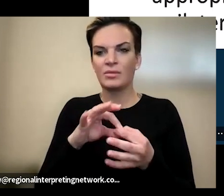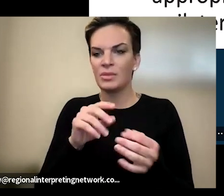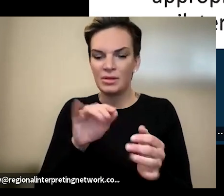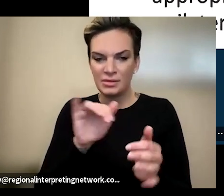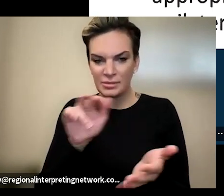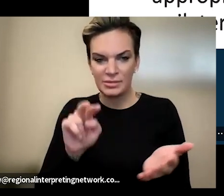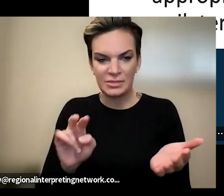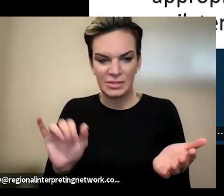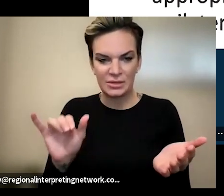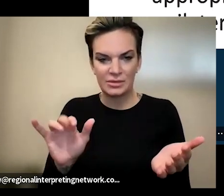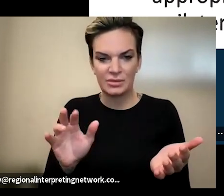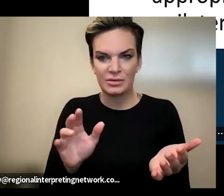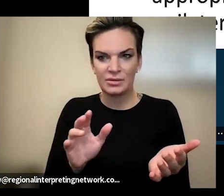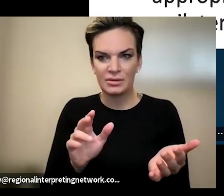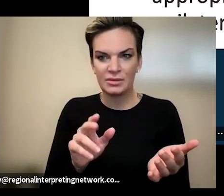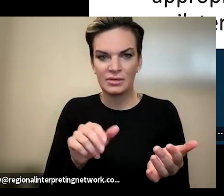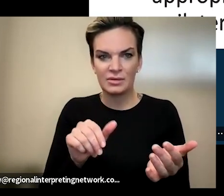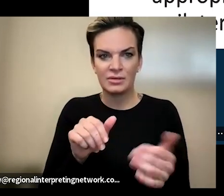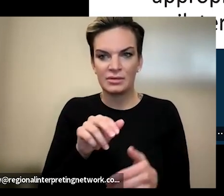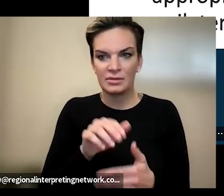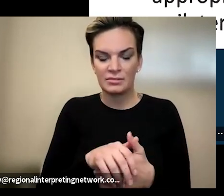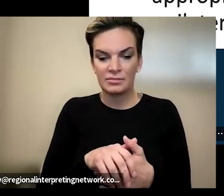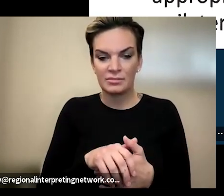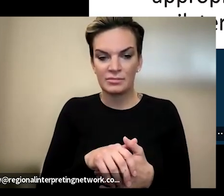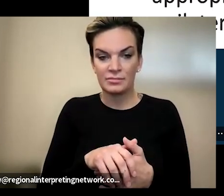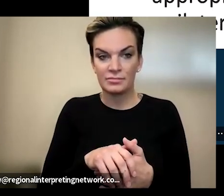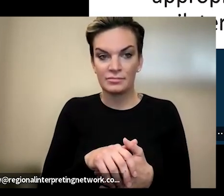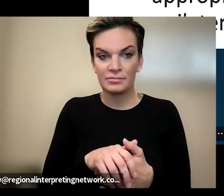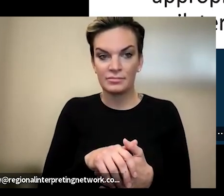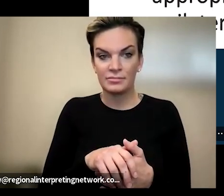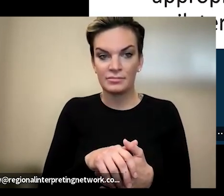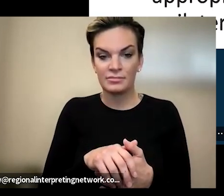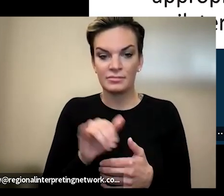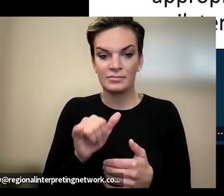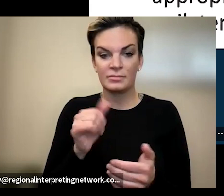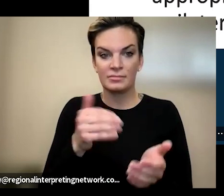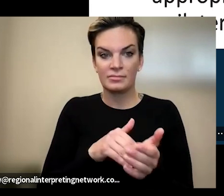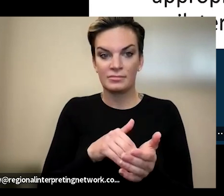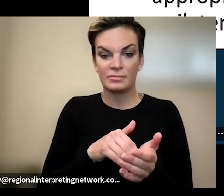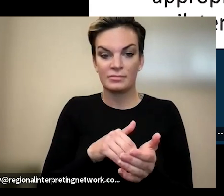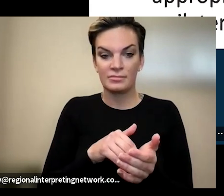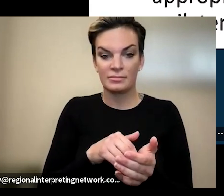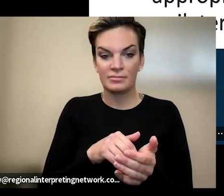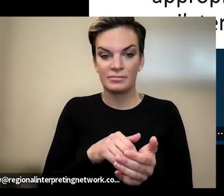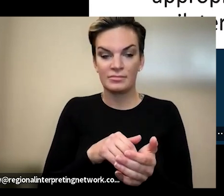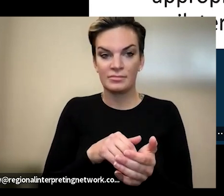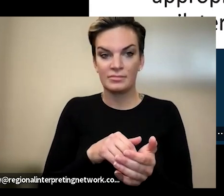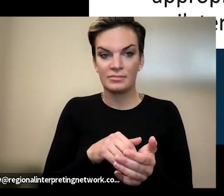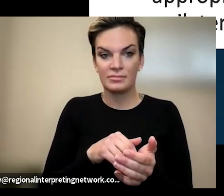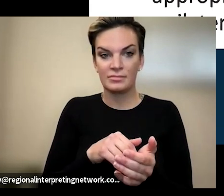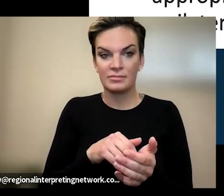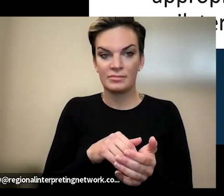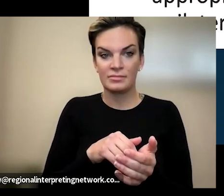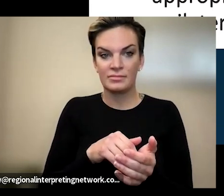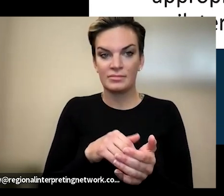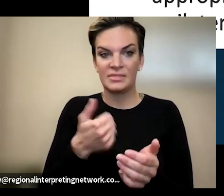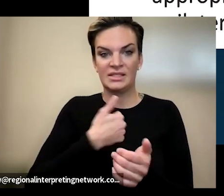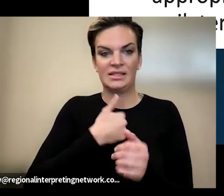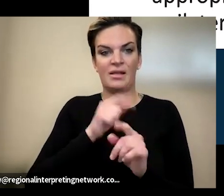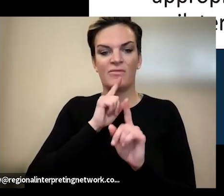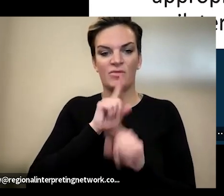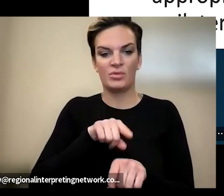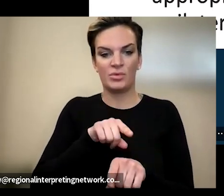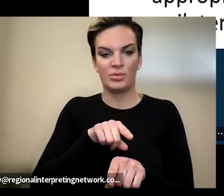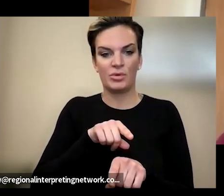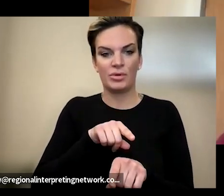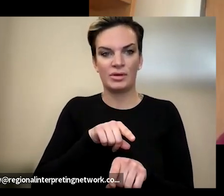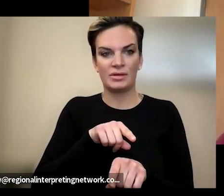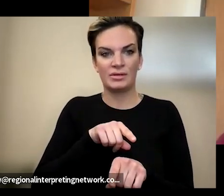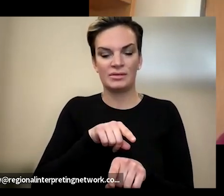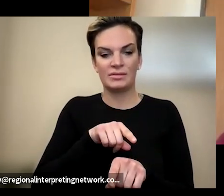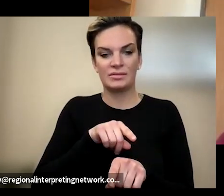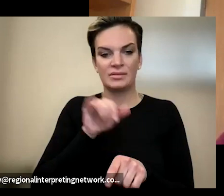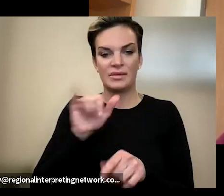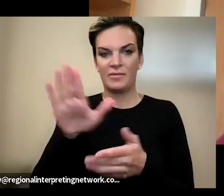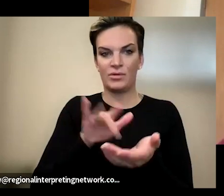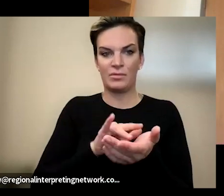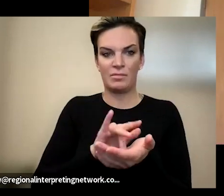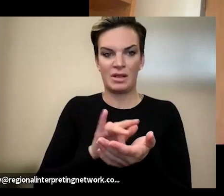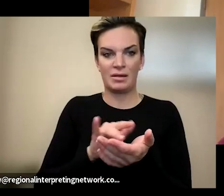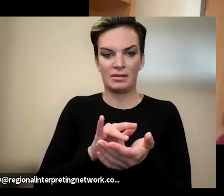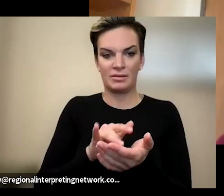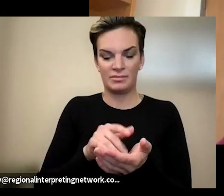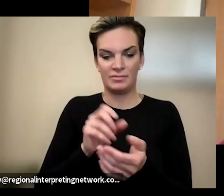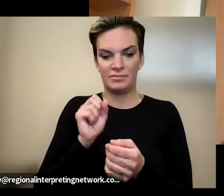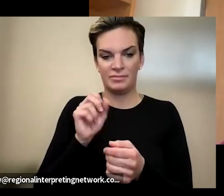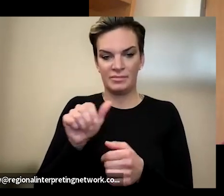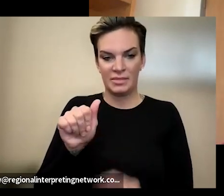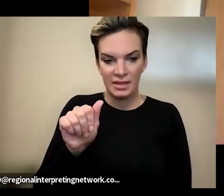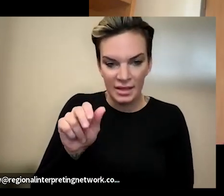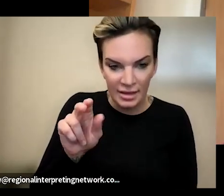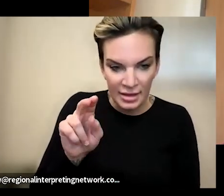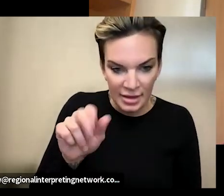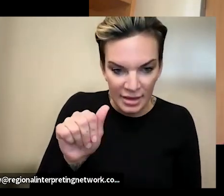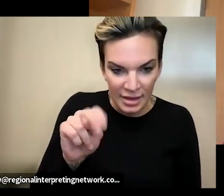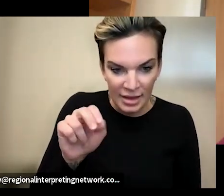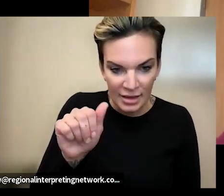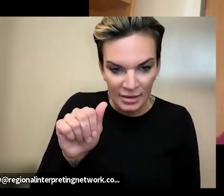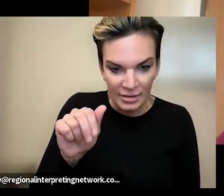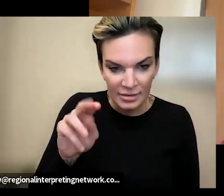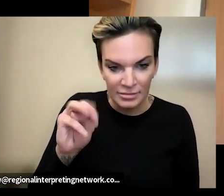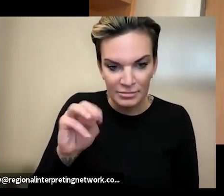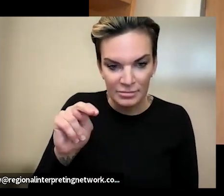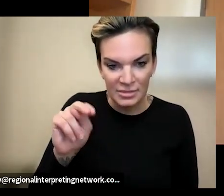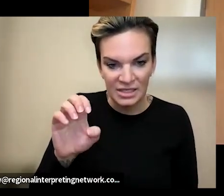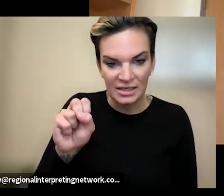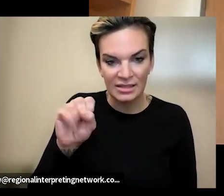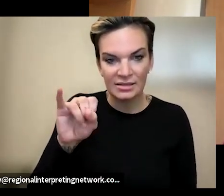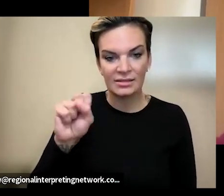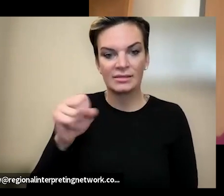Anamnesis, patients' self-report of their medical history. Here we go. Thank you all.